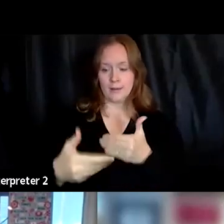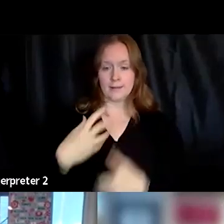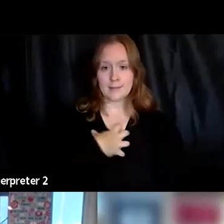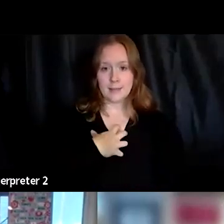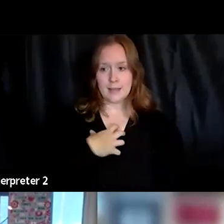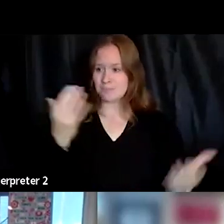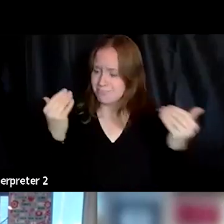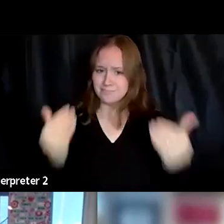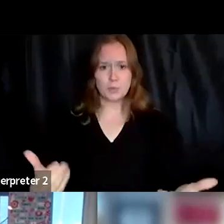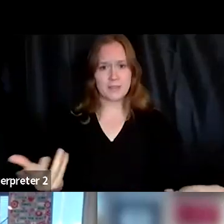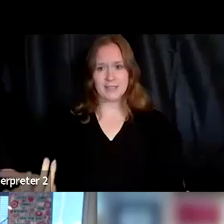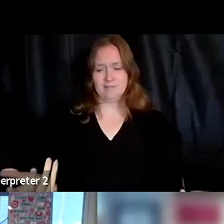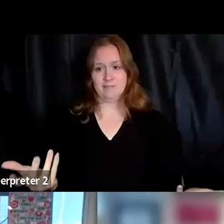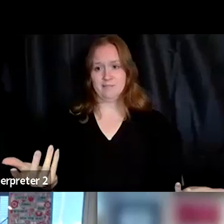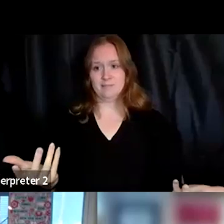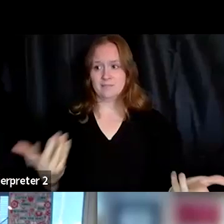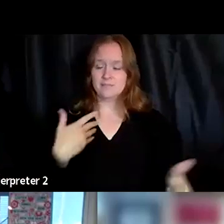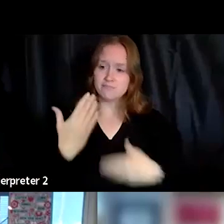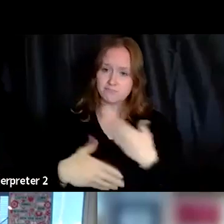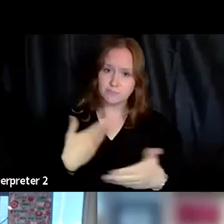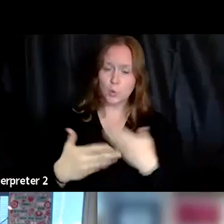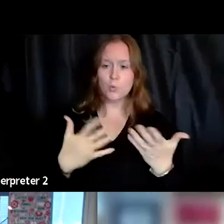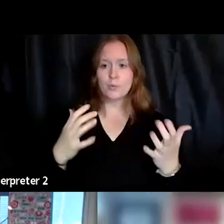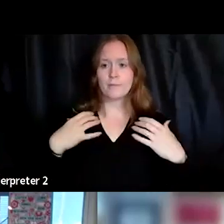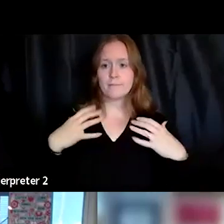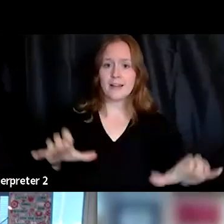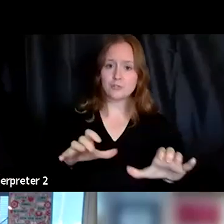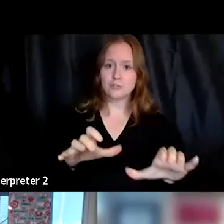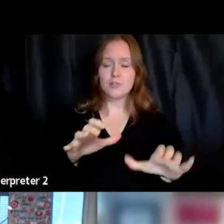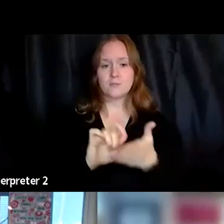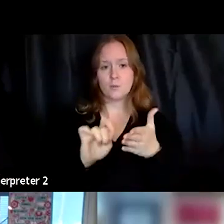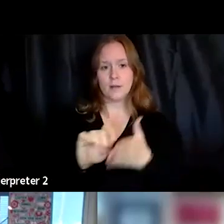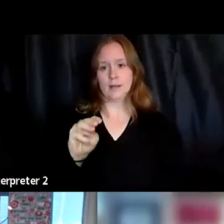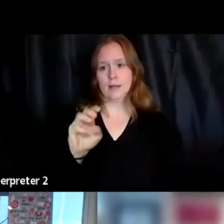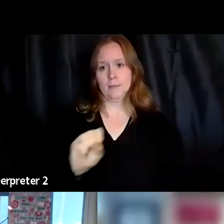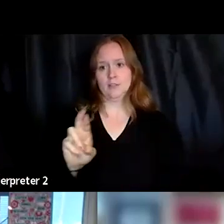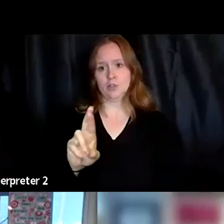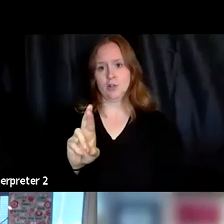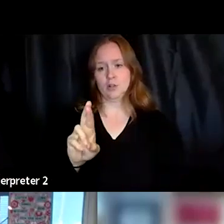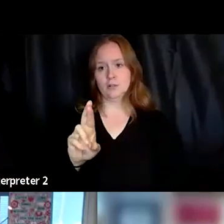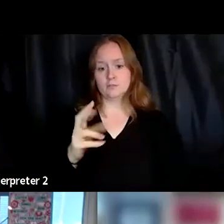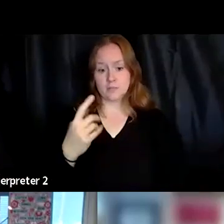like go through the exercise of writing an MSR. And again, have us at the TA Center